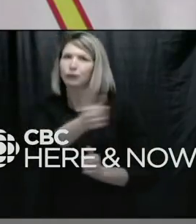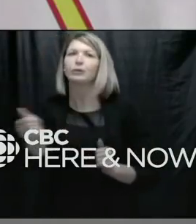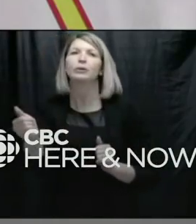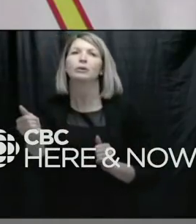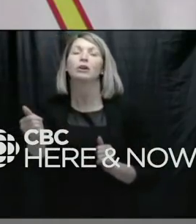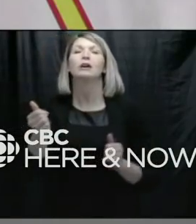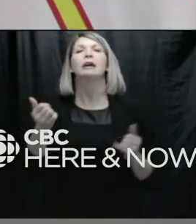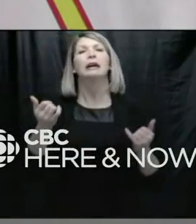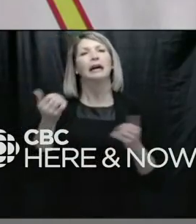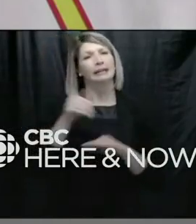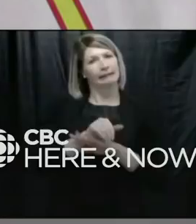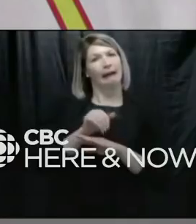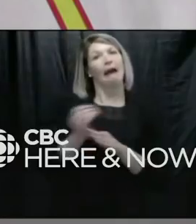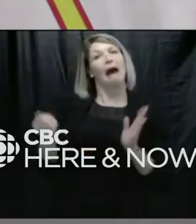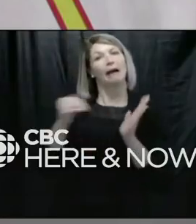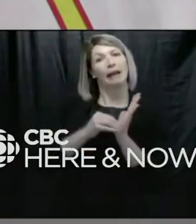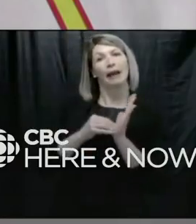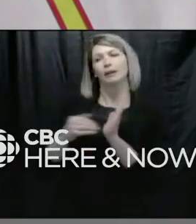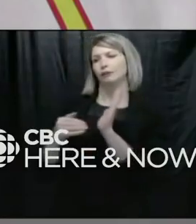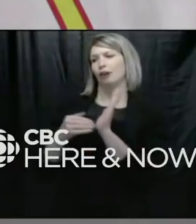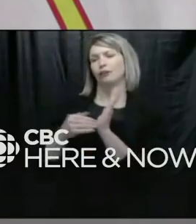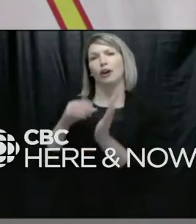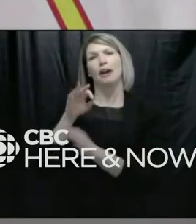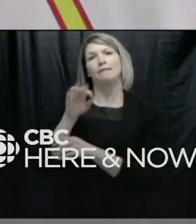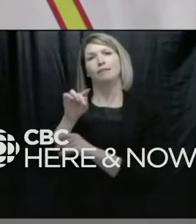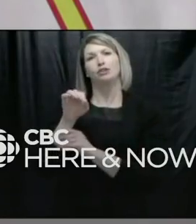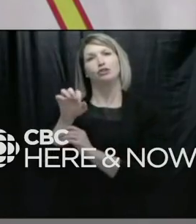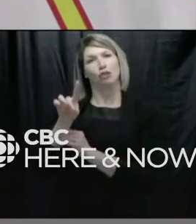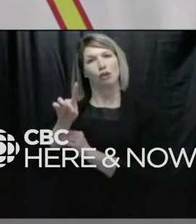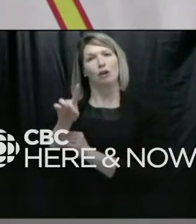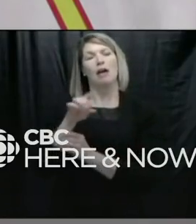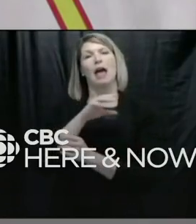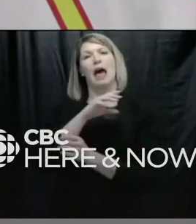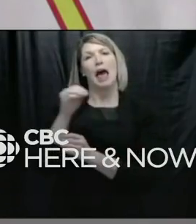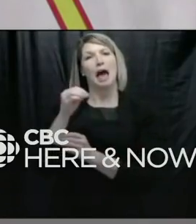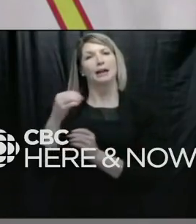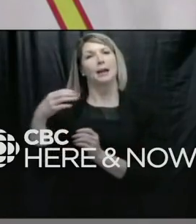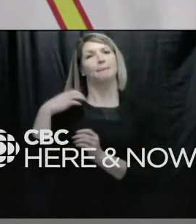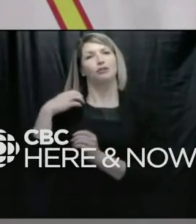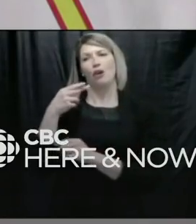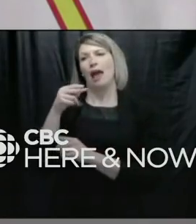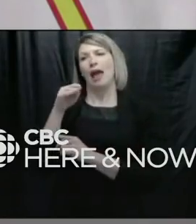JOINING ME THIS EVENING IS